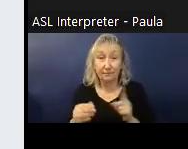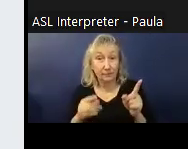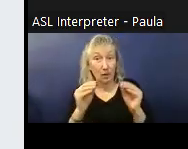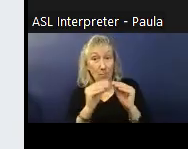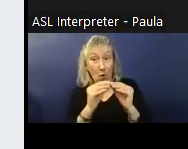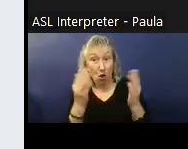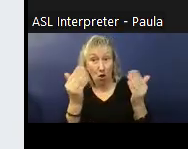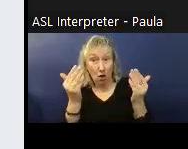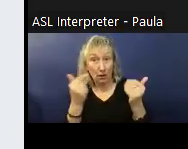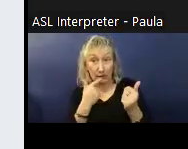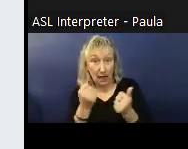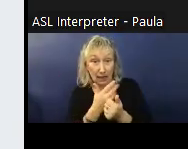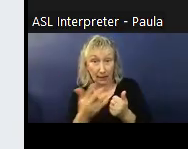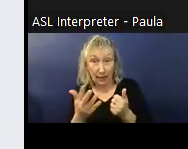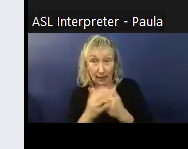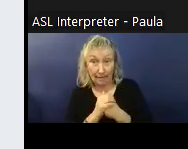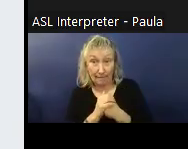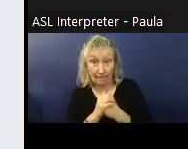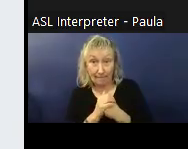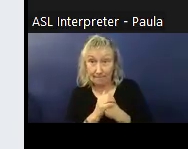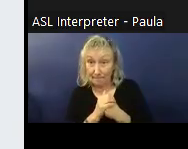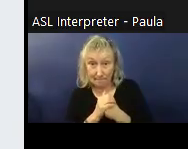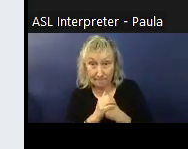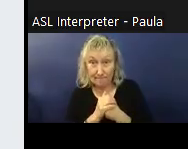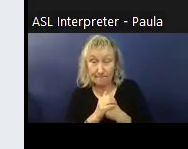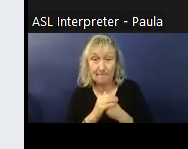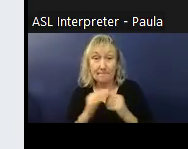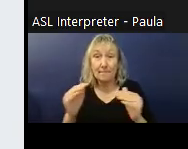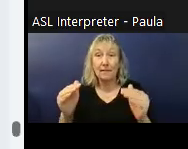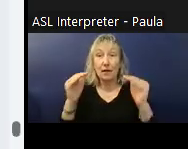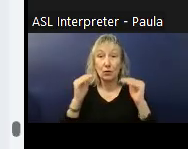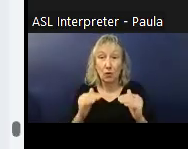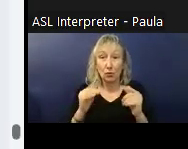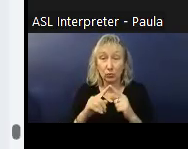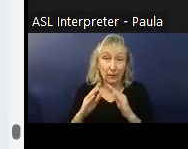OK, so I'm going to move us to the community section.